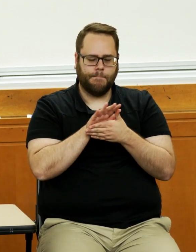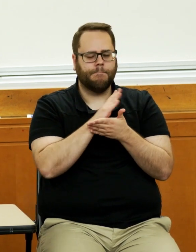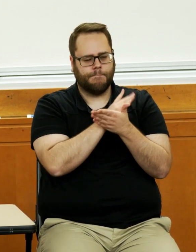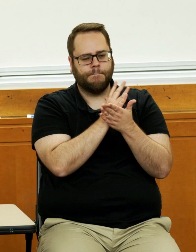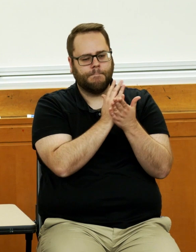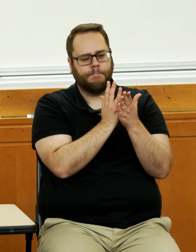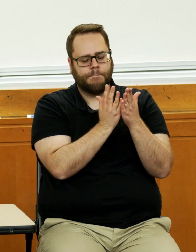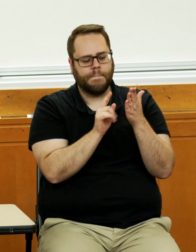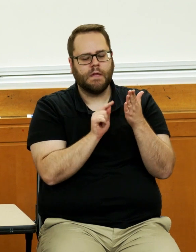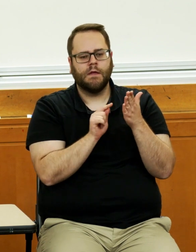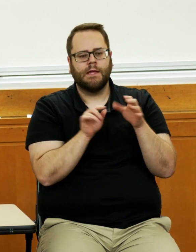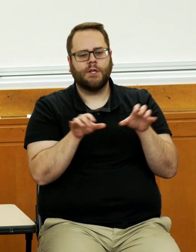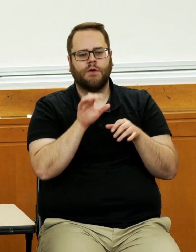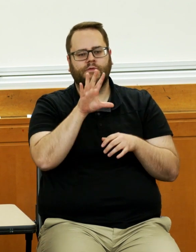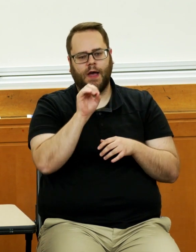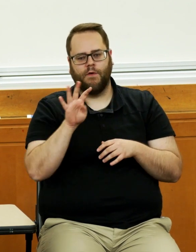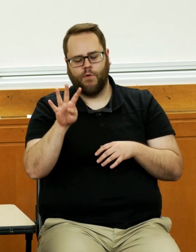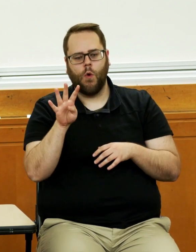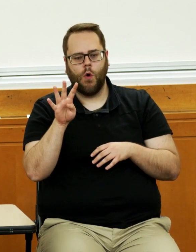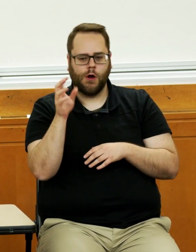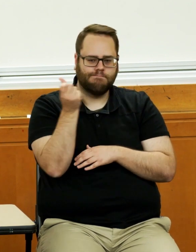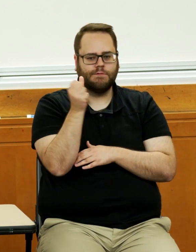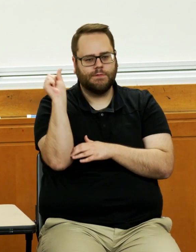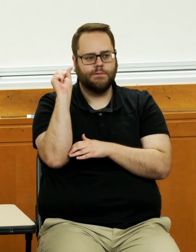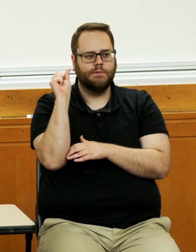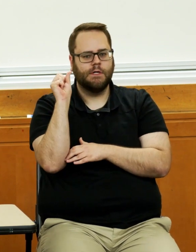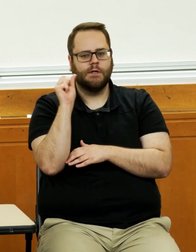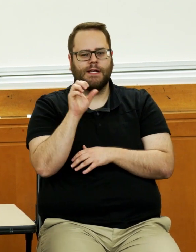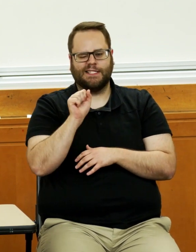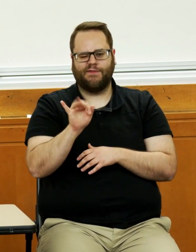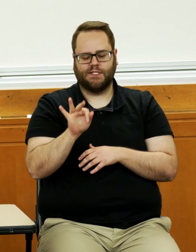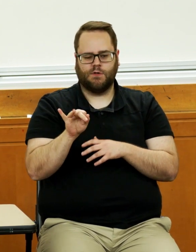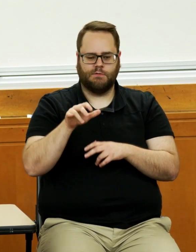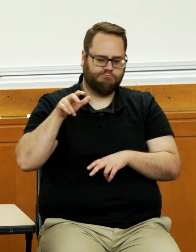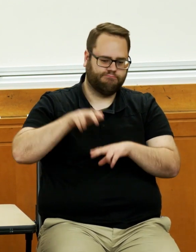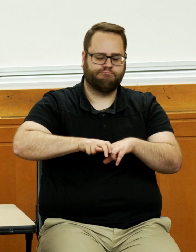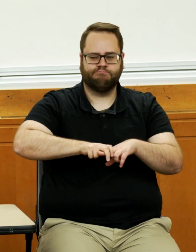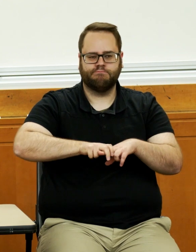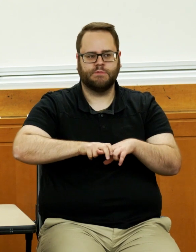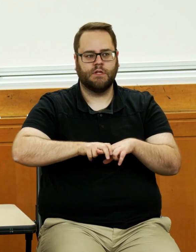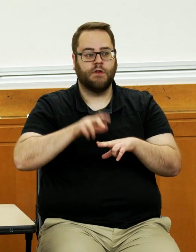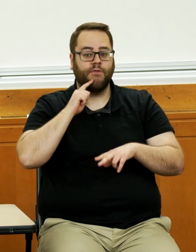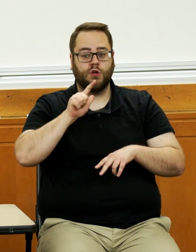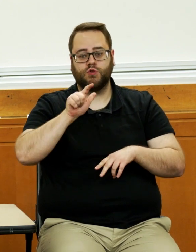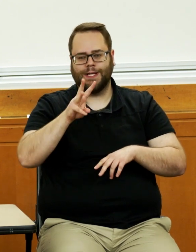they do the 504 demonstration where they sat in at the in San Francisco for 26 days, 27 days,